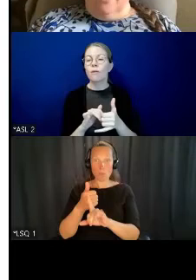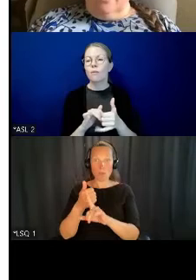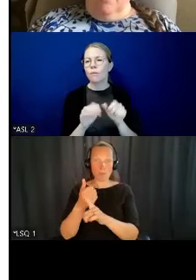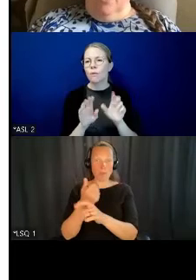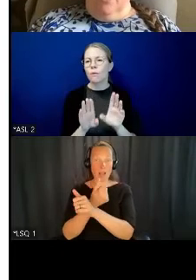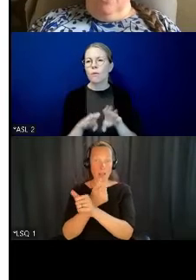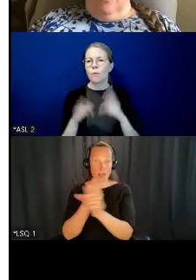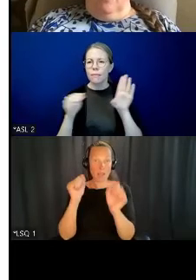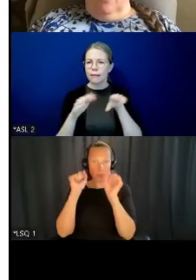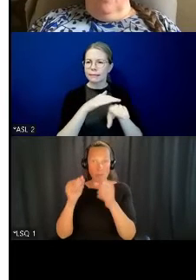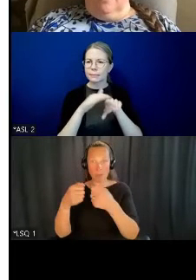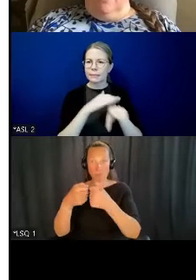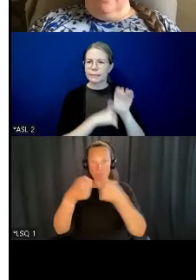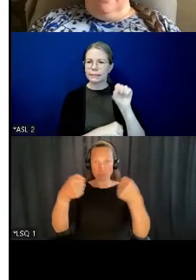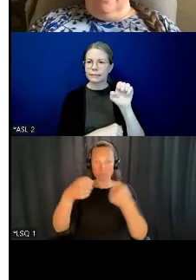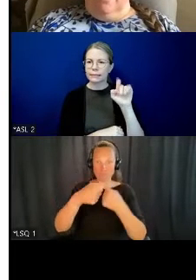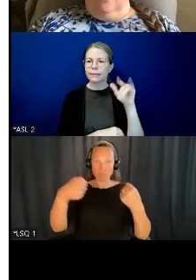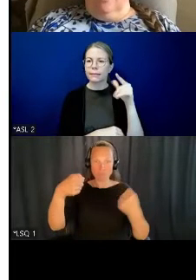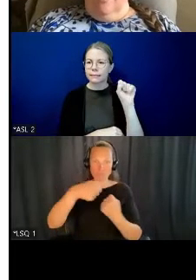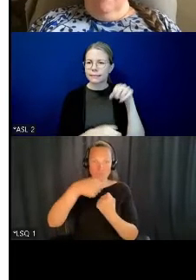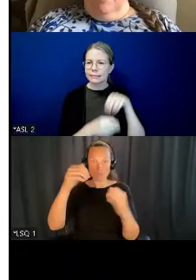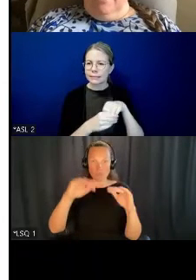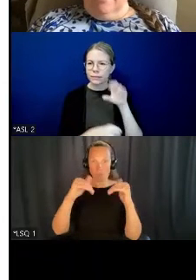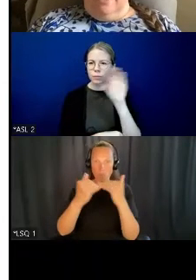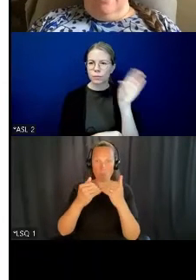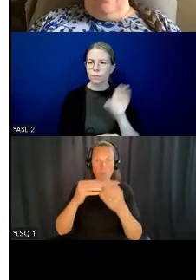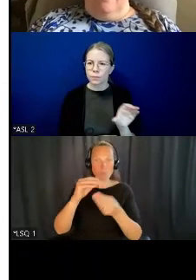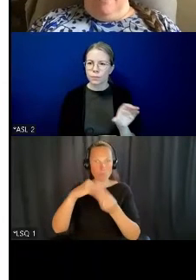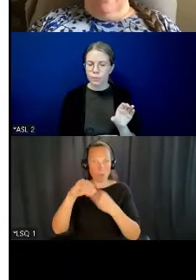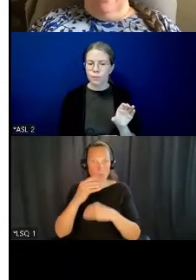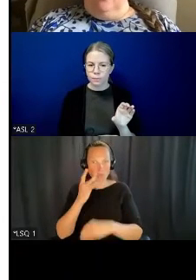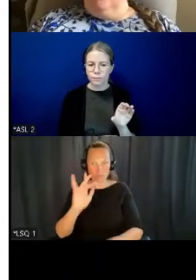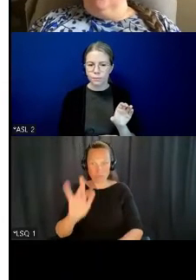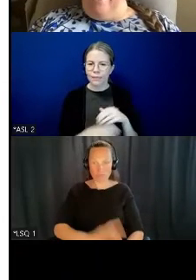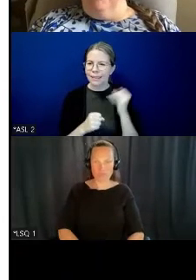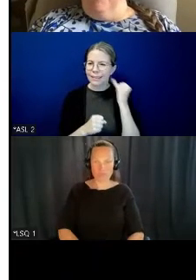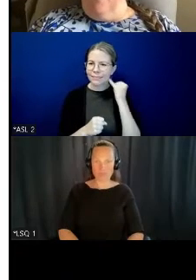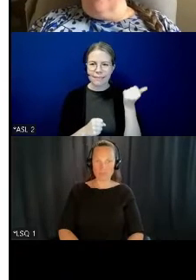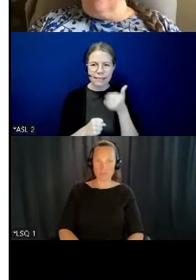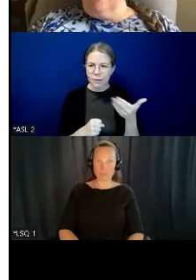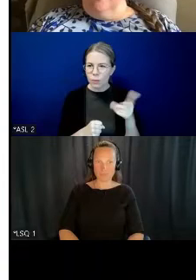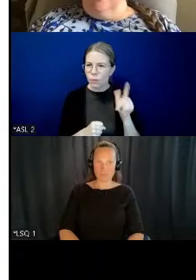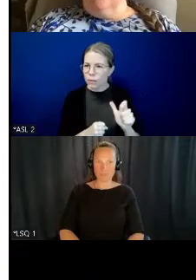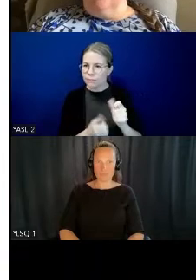IF WE CAN SUPPORT YOU THROUGH THIS PRESENTATION, PLEASE SEND US A MESSAGE IN THE CHAT BOX